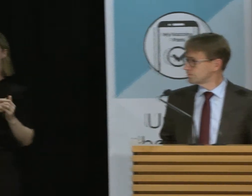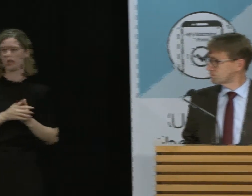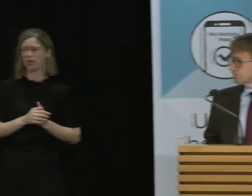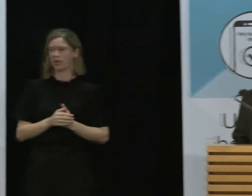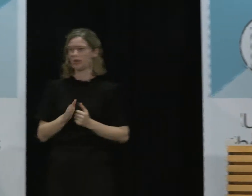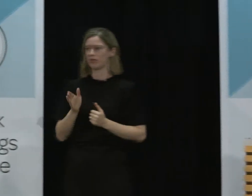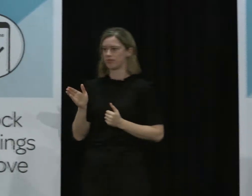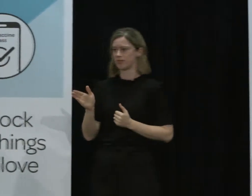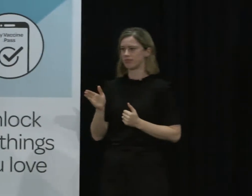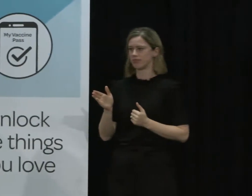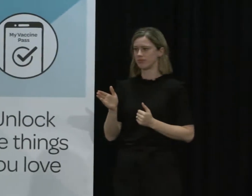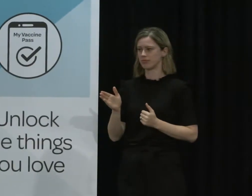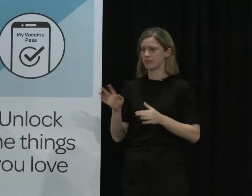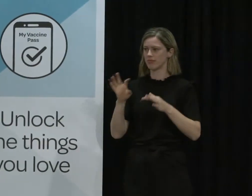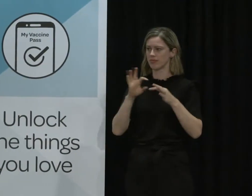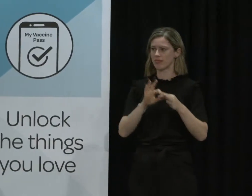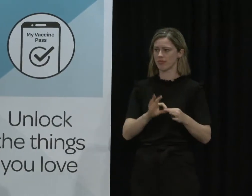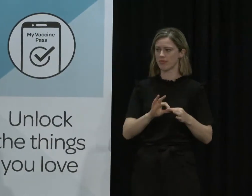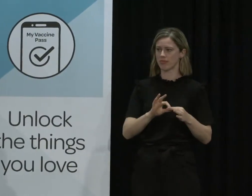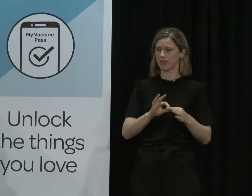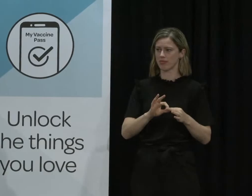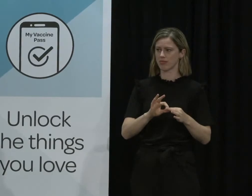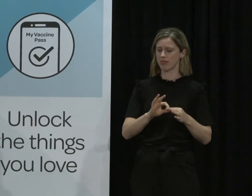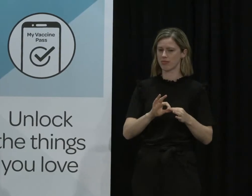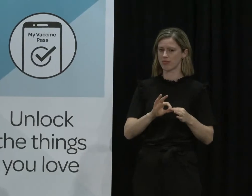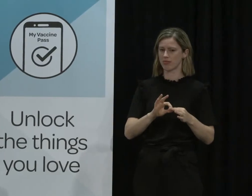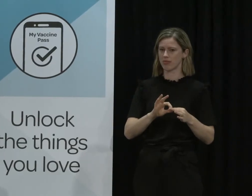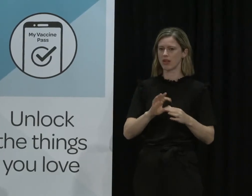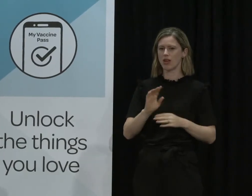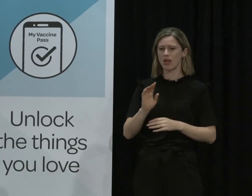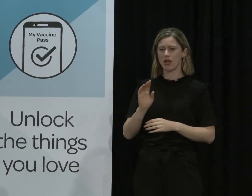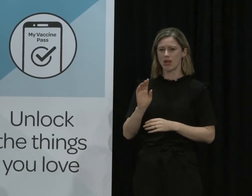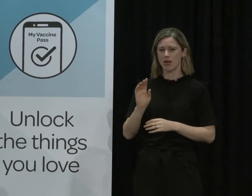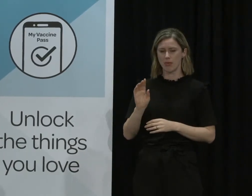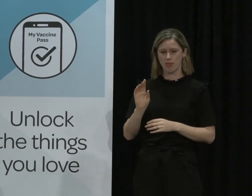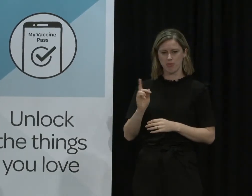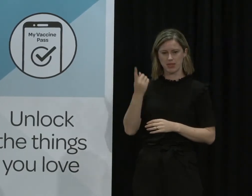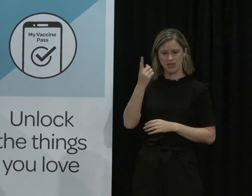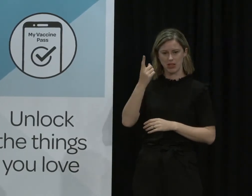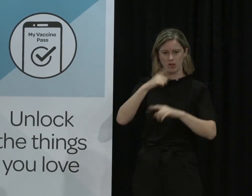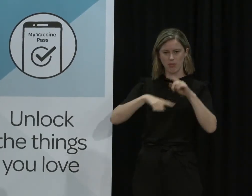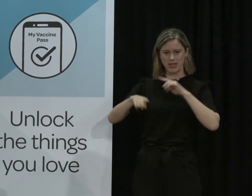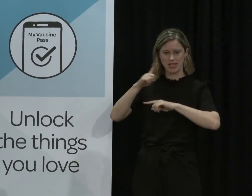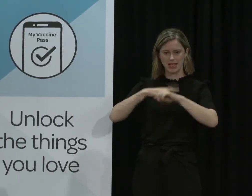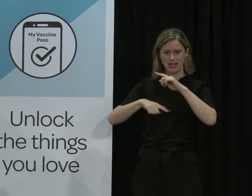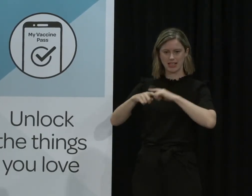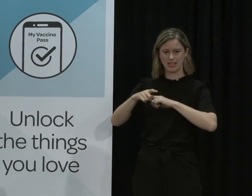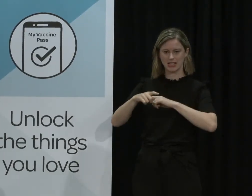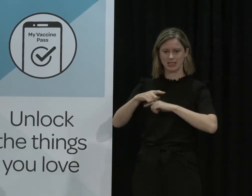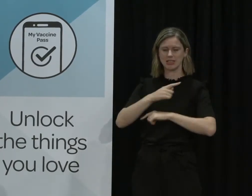to reduce the amount of infection there is globally.